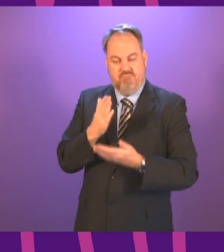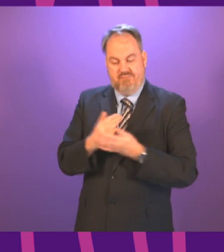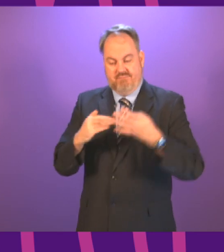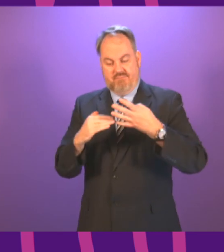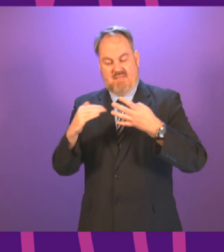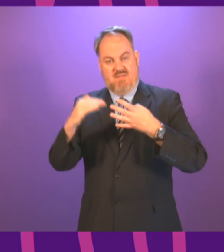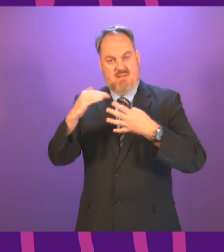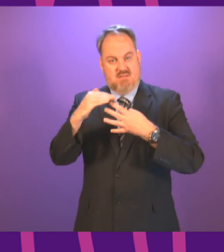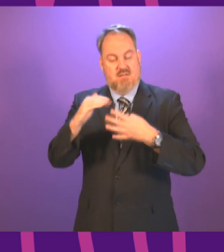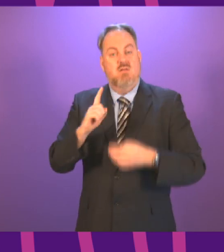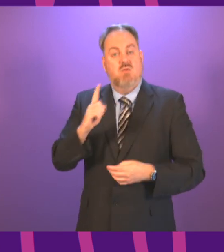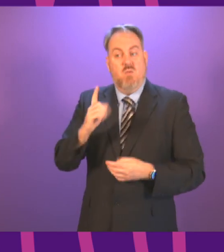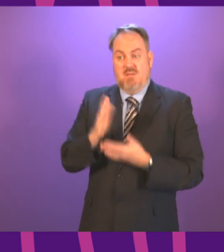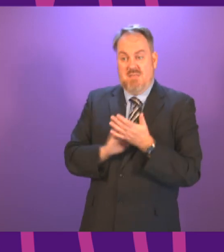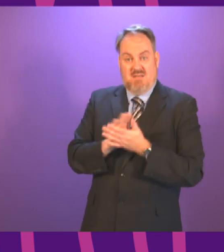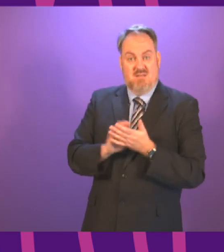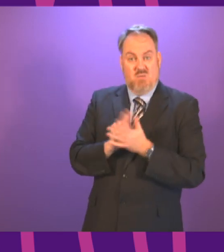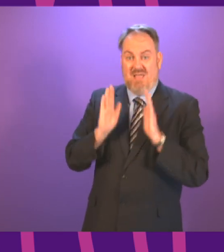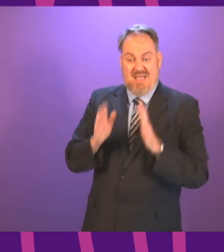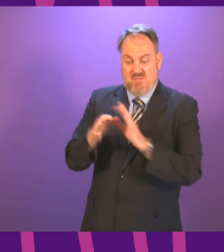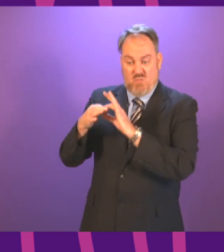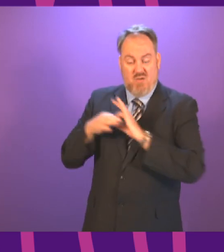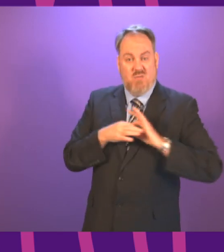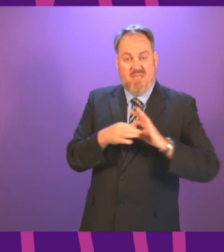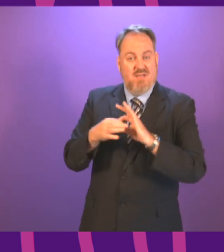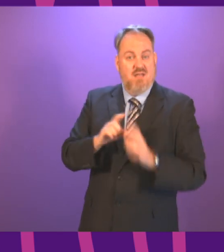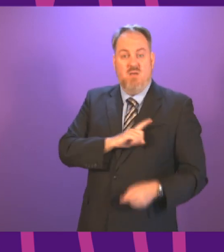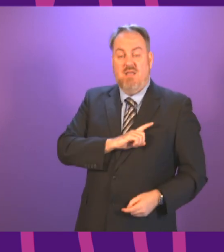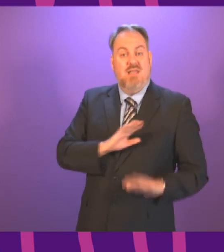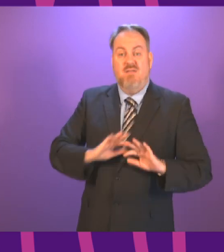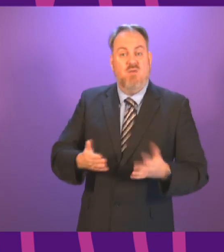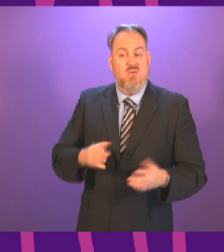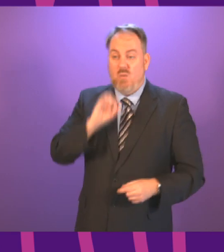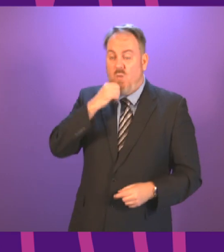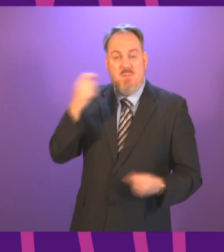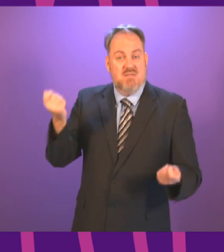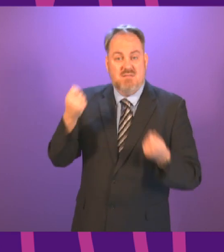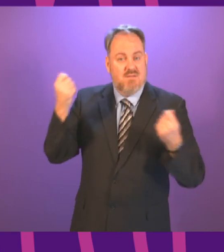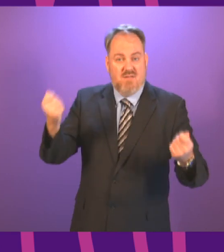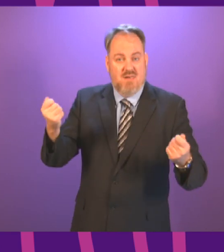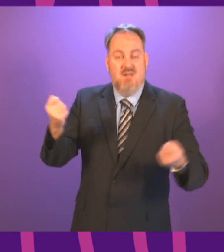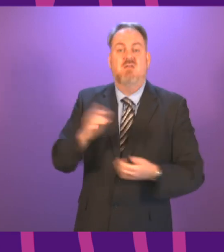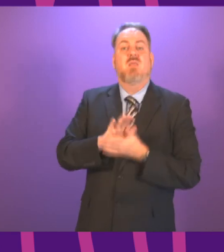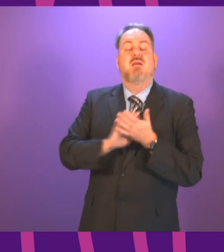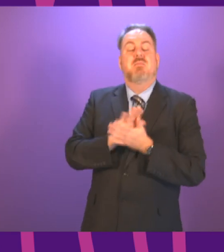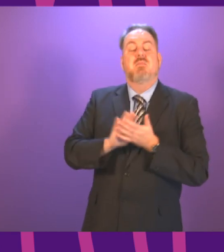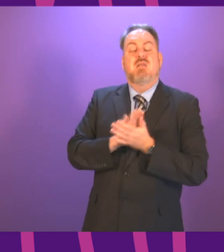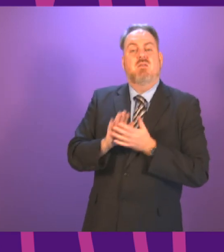We recognise that their support is vital to the success of the approach and, of course, we rely on them to implement and oversee the measures.